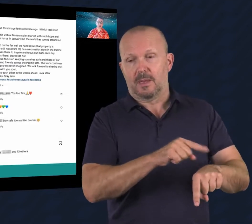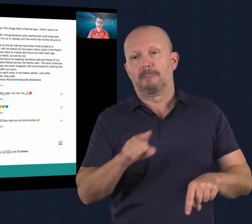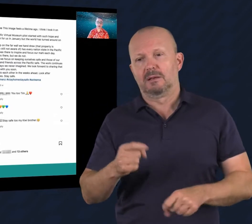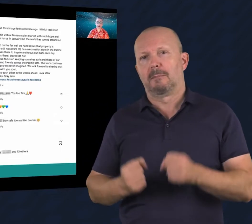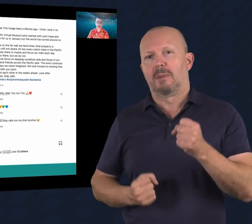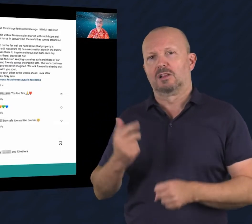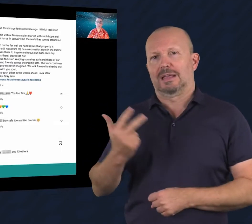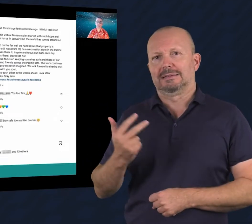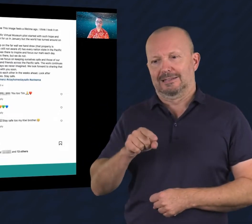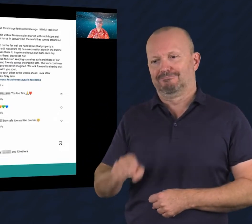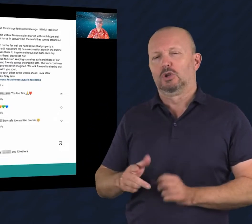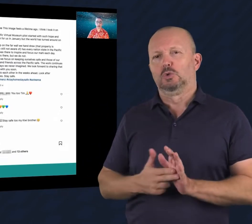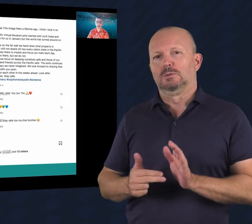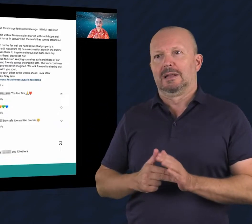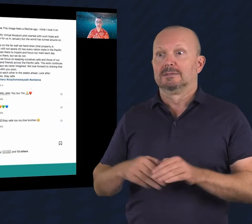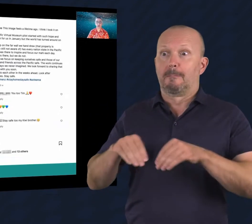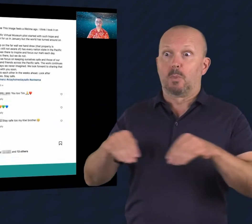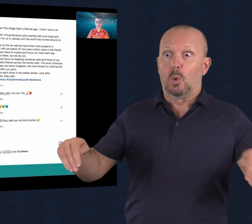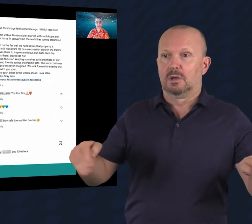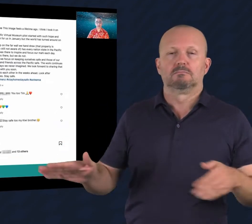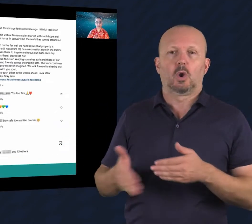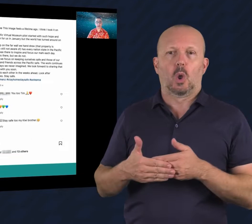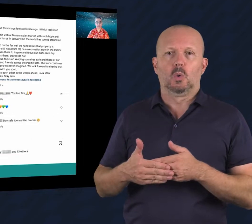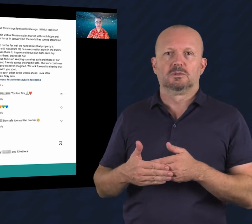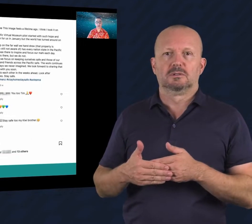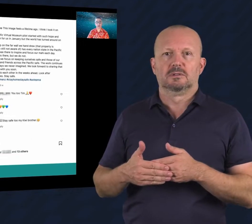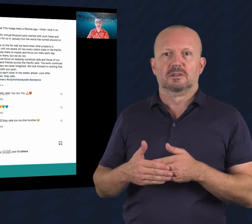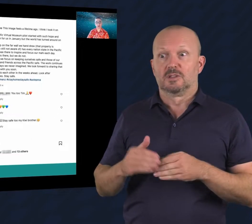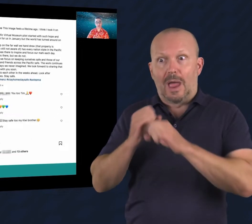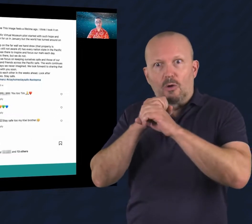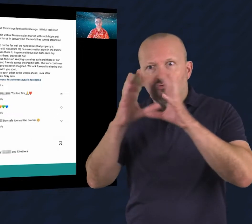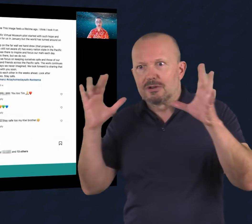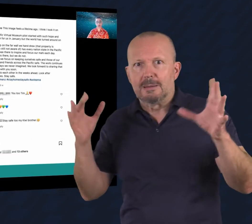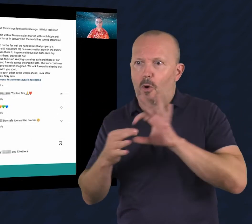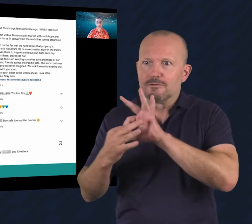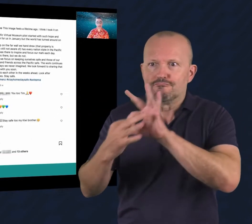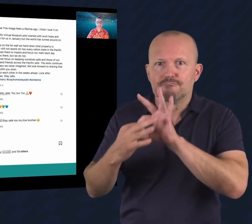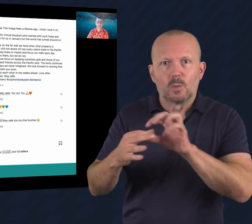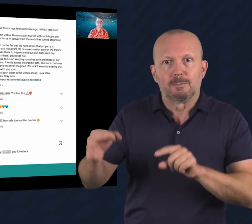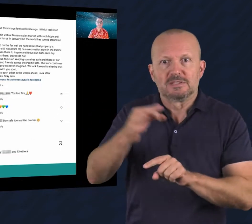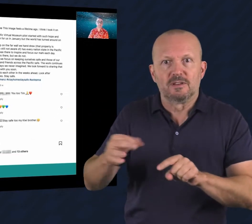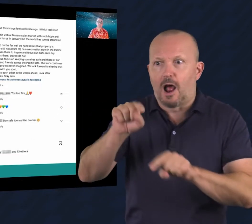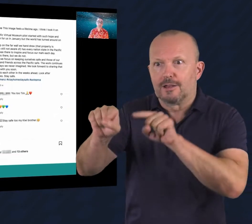that Aotearoa closed its borders and our dream of in-person engagement with those from across the Pacific Islands ended.